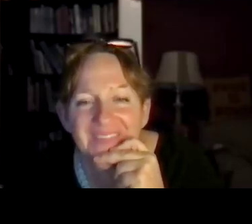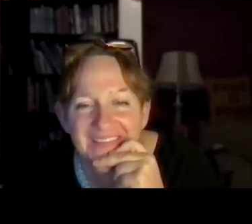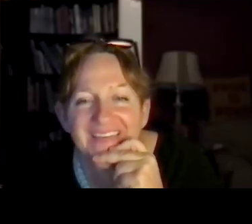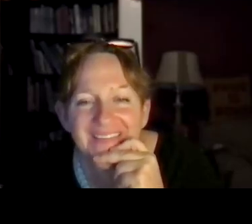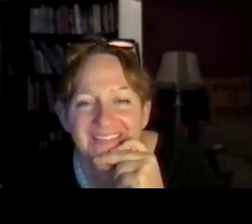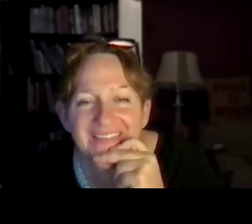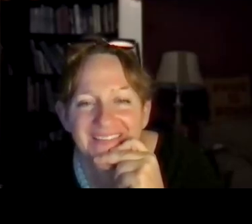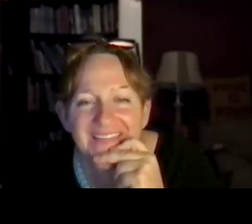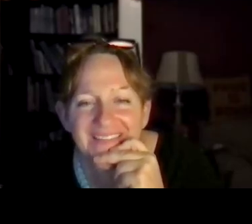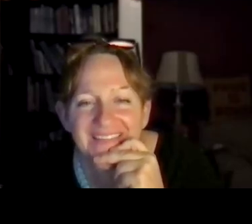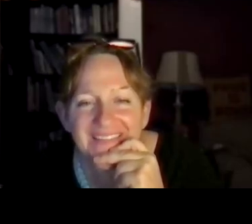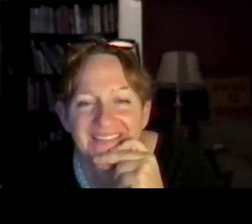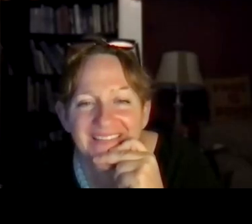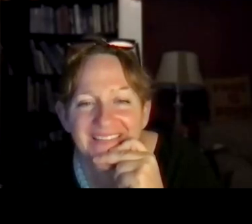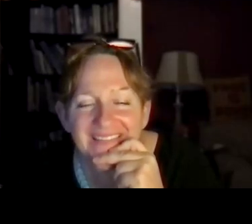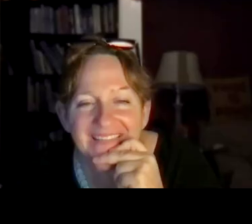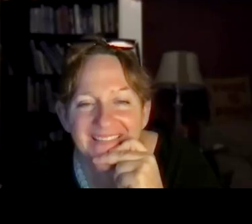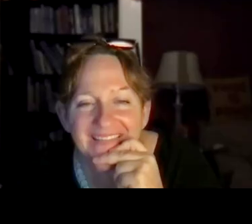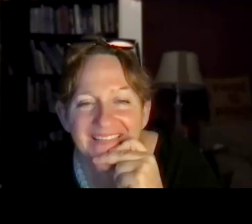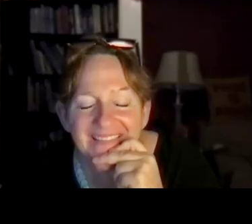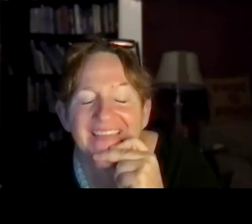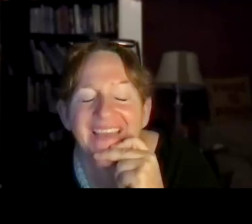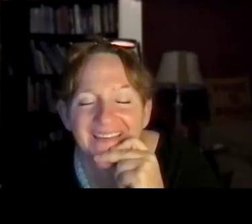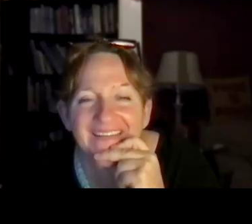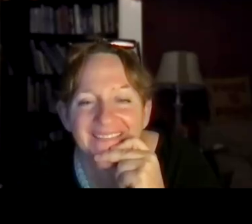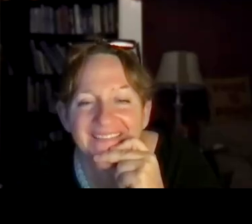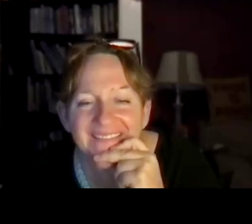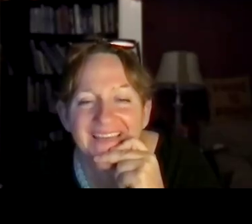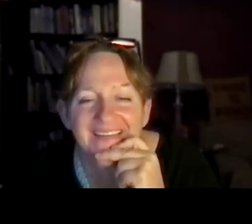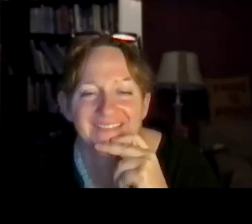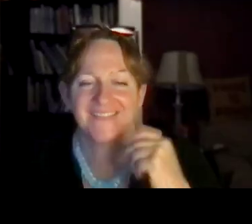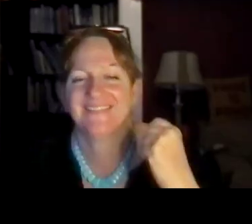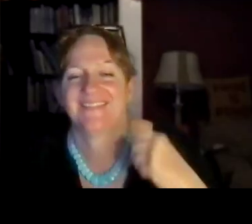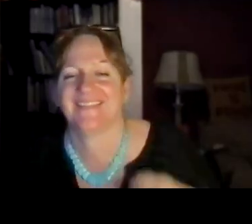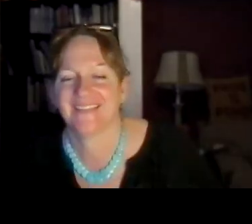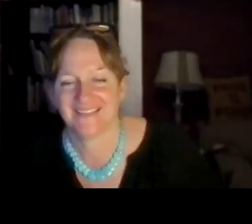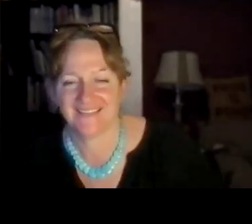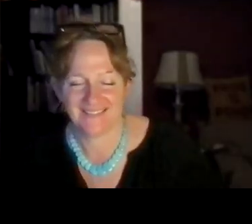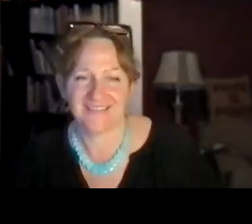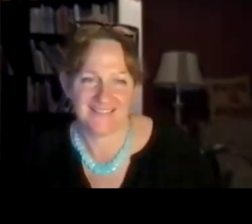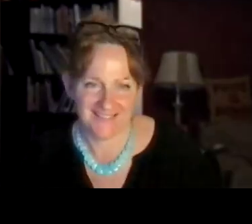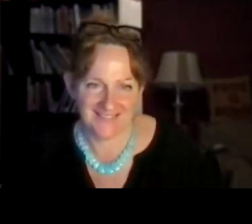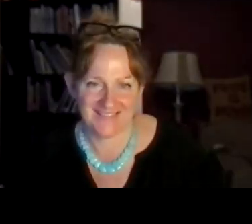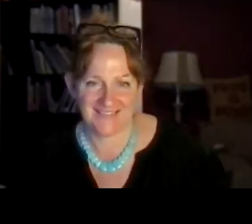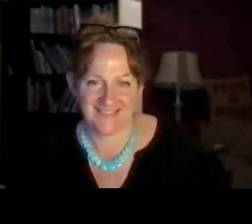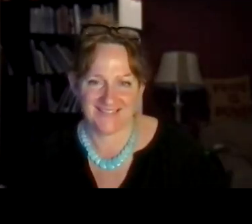iPhone: Now Bluetooth is a really big thing when it was iPhone: 1st introduced